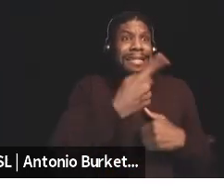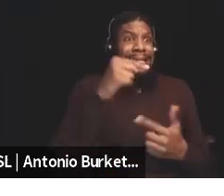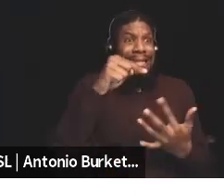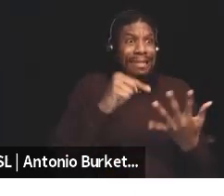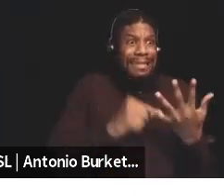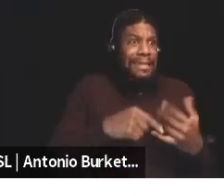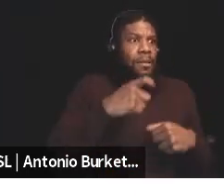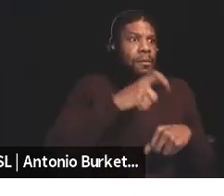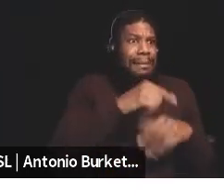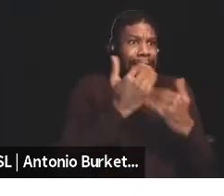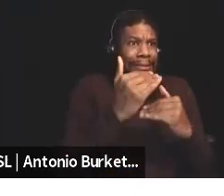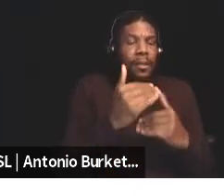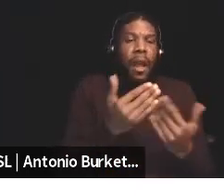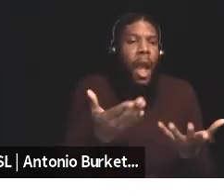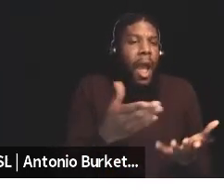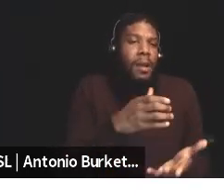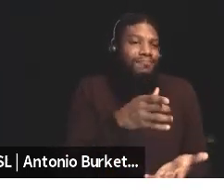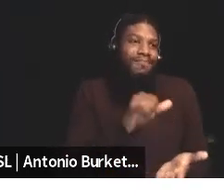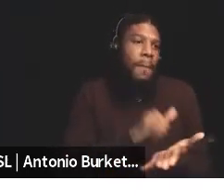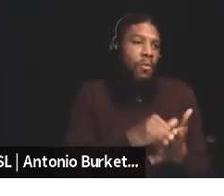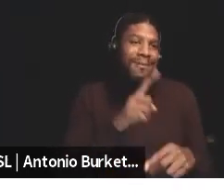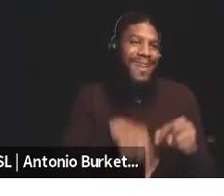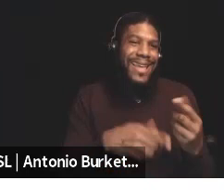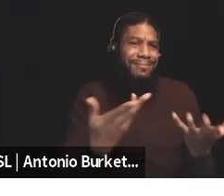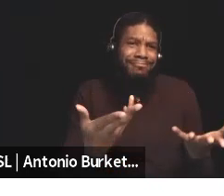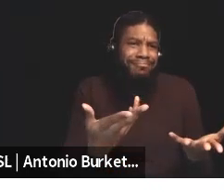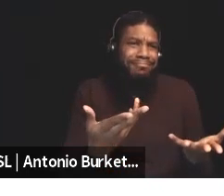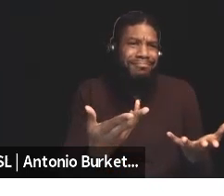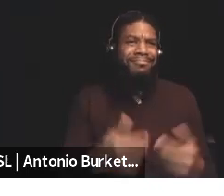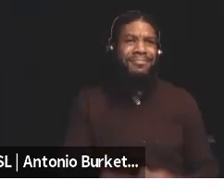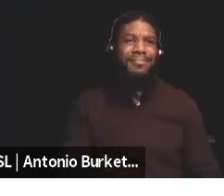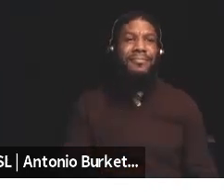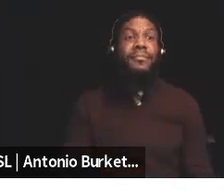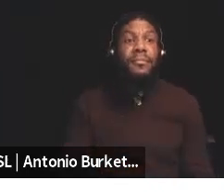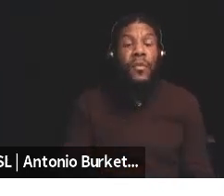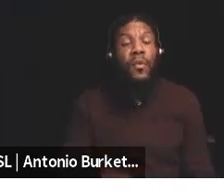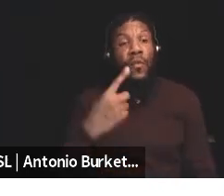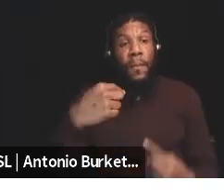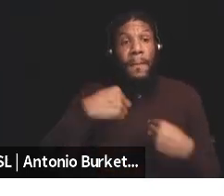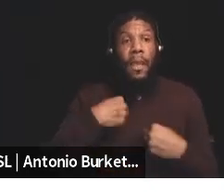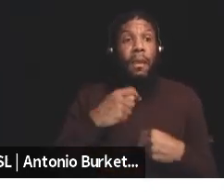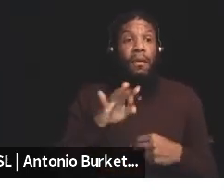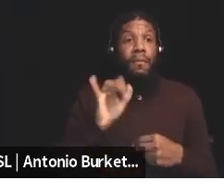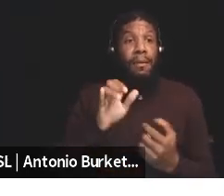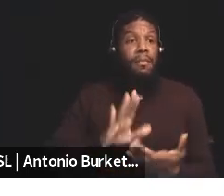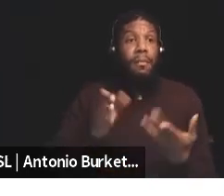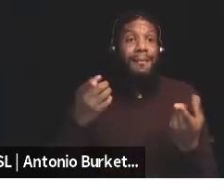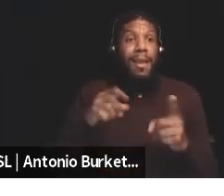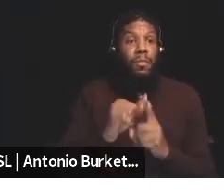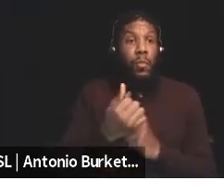really not reasonable. And so I will say things like, "I would be happy to do one, two and three,